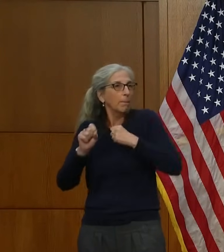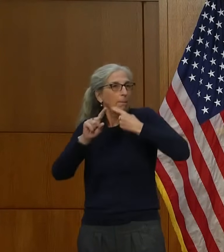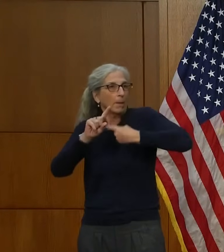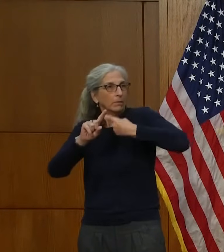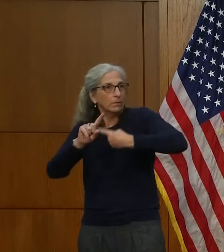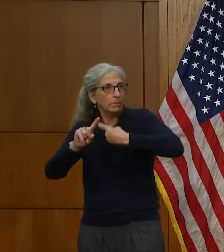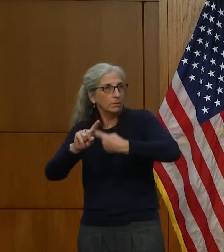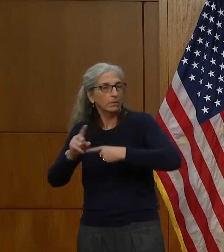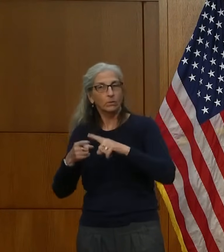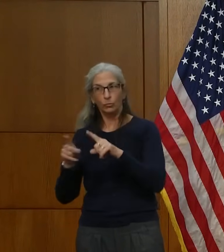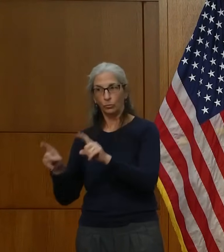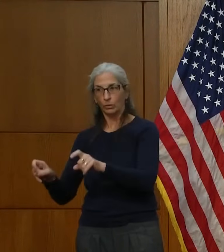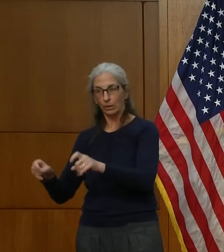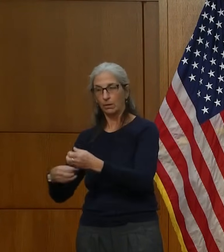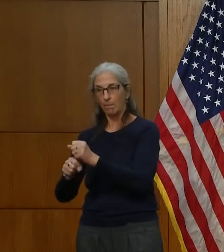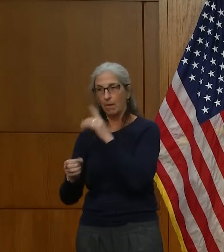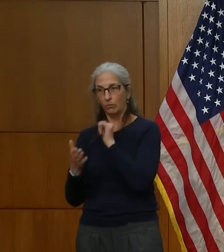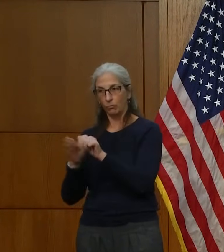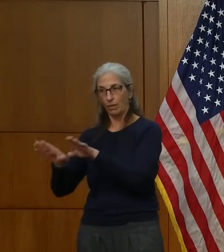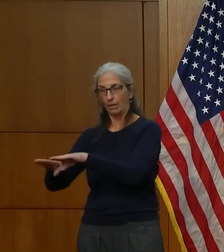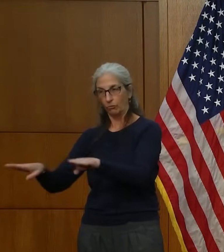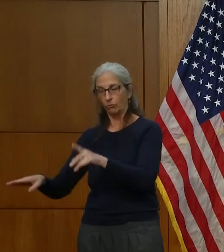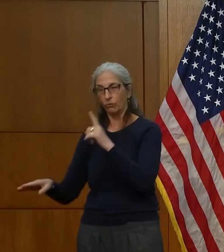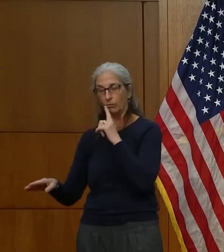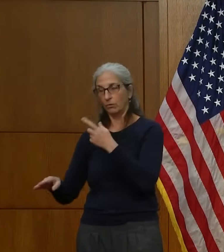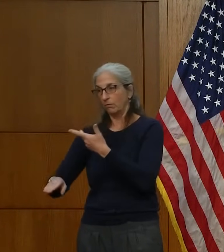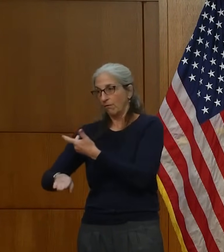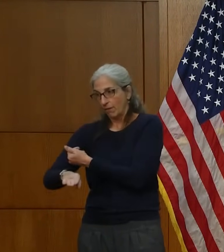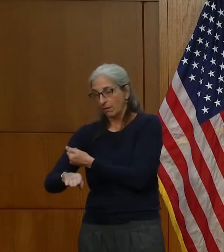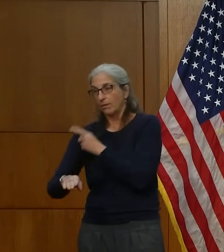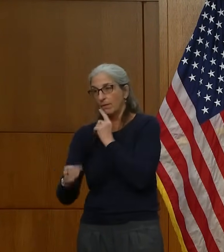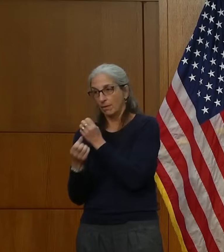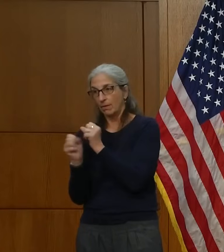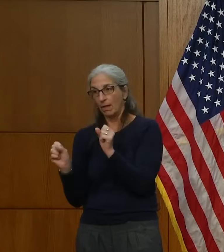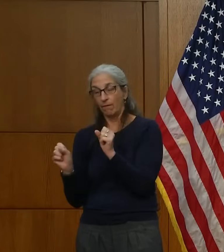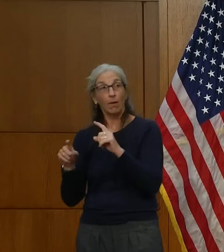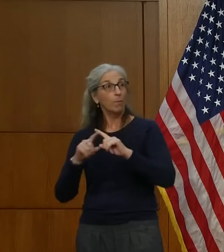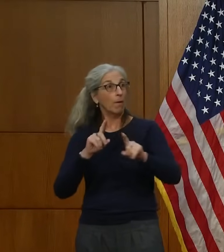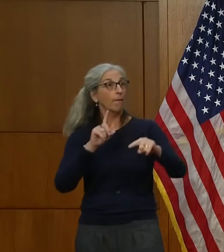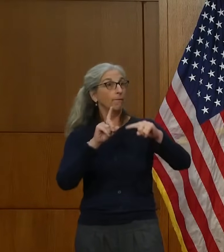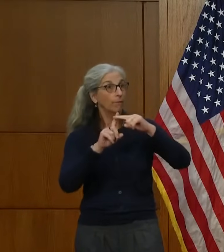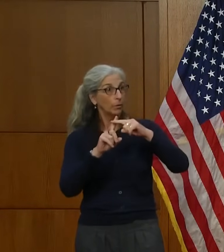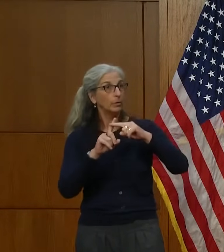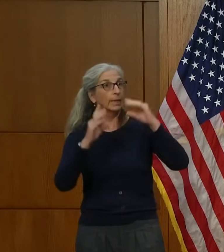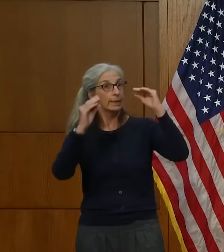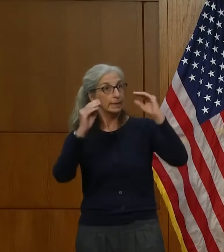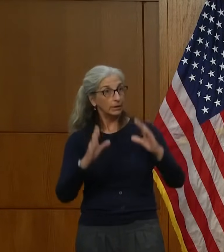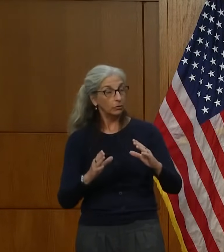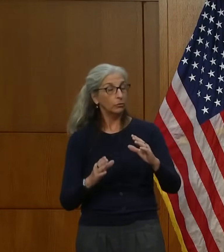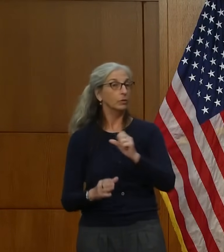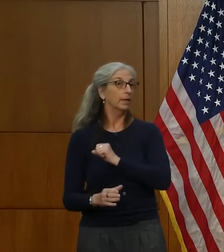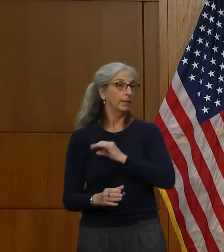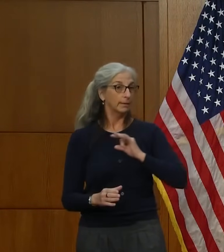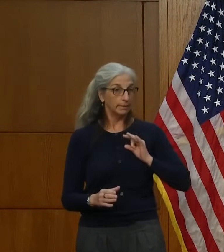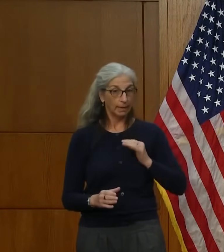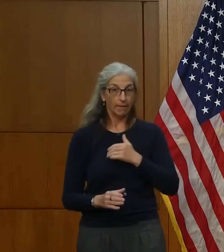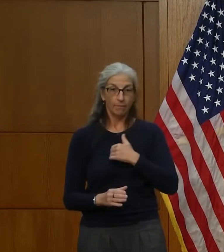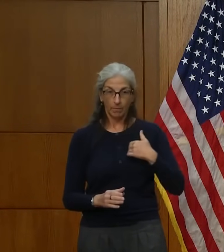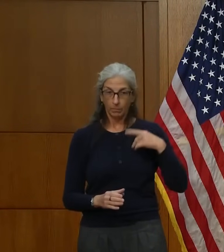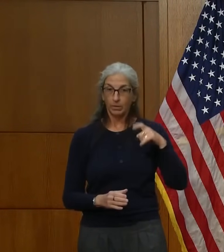WELL. BUT THAT WILL BE A COUPLE OF MONTHS. BUT. CERTAINLY YOU KNOW, WE WANT TO MAKE SURE THAT